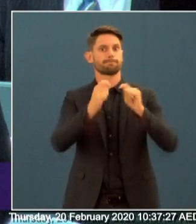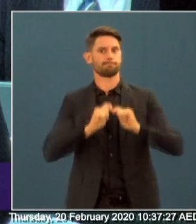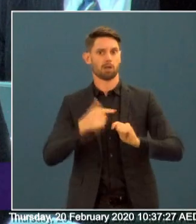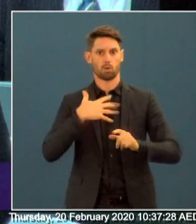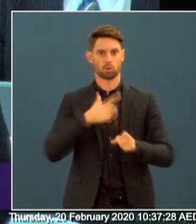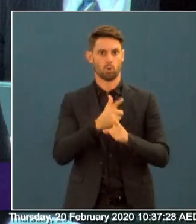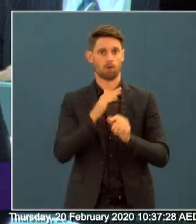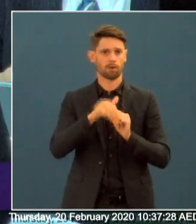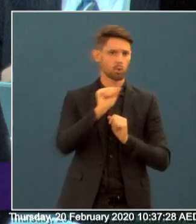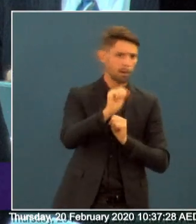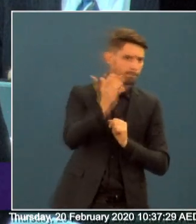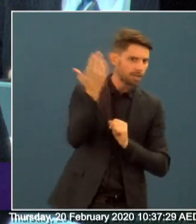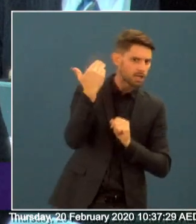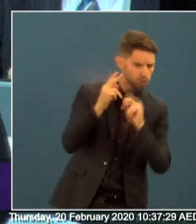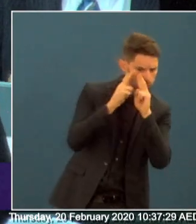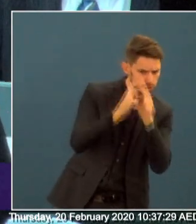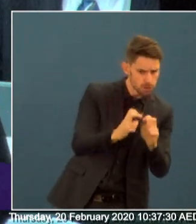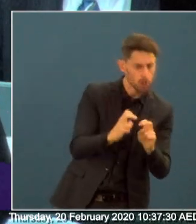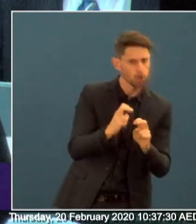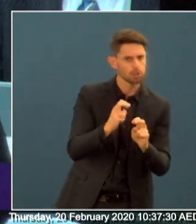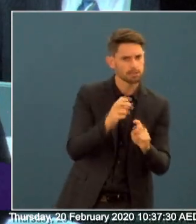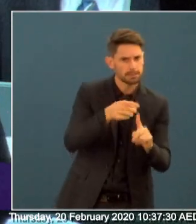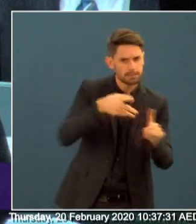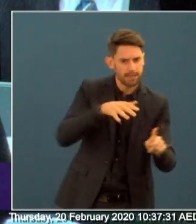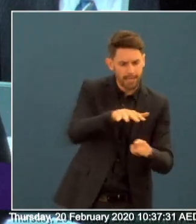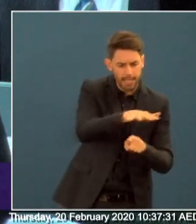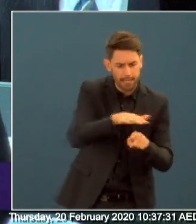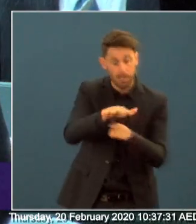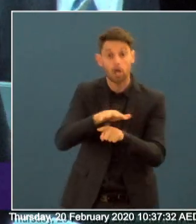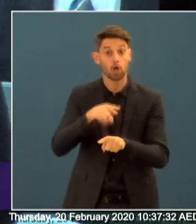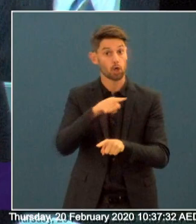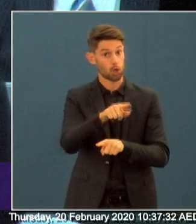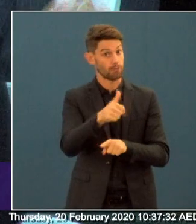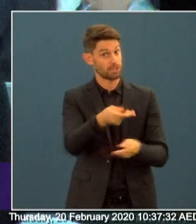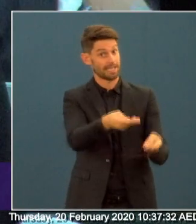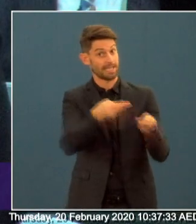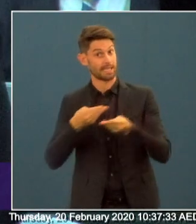you provided the Royal Commission with a copy of your CV. Yes. And that's a lengthy document.